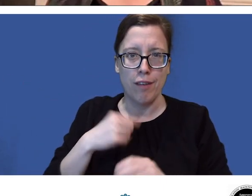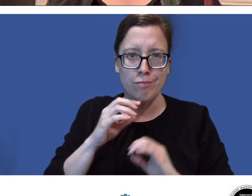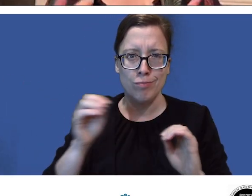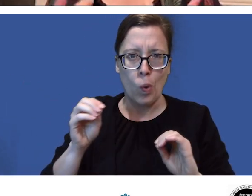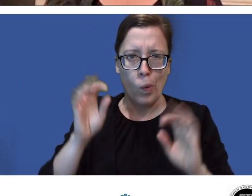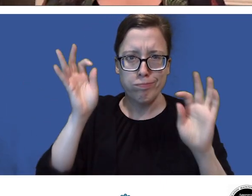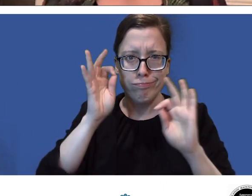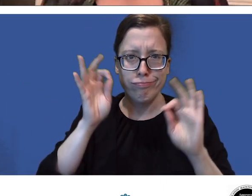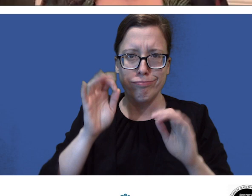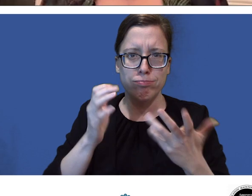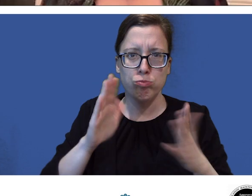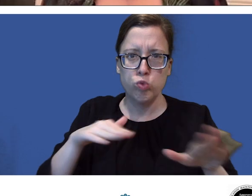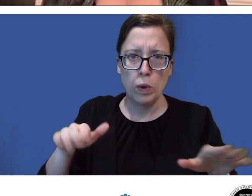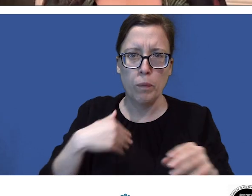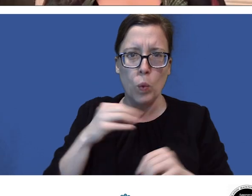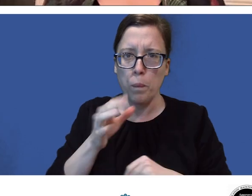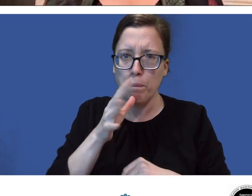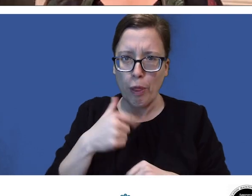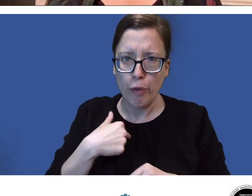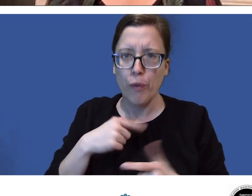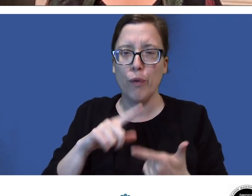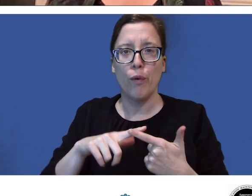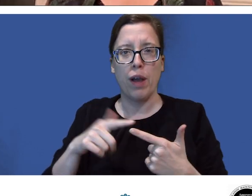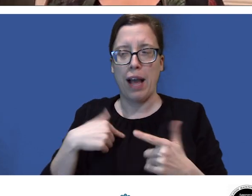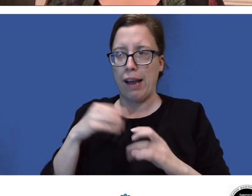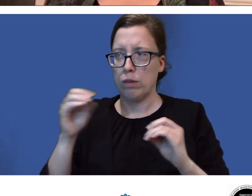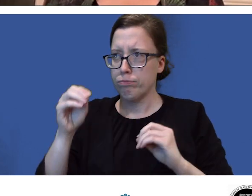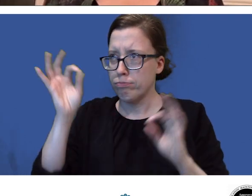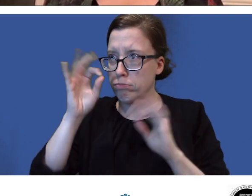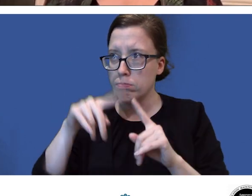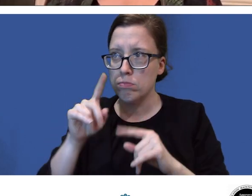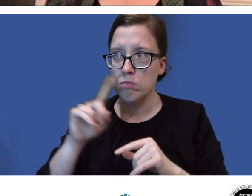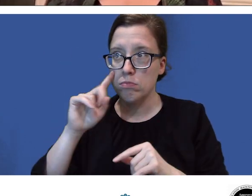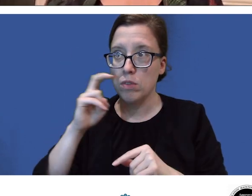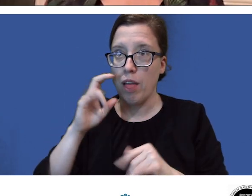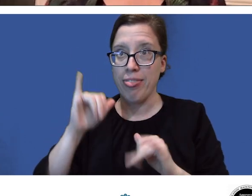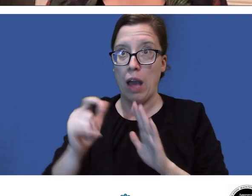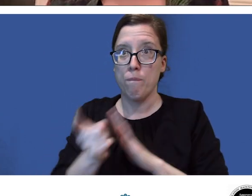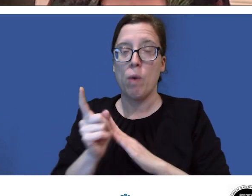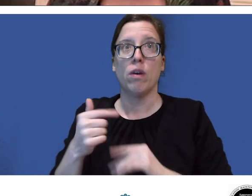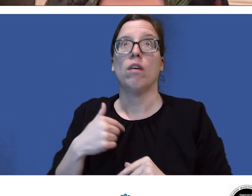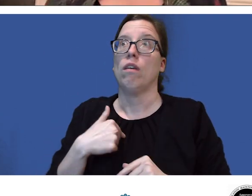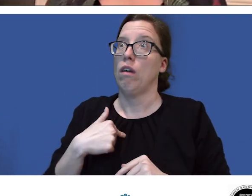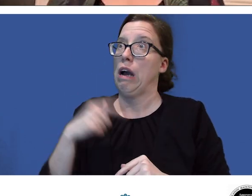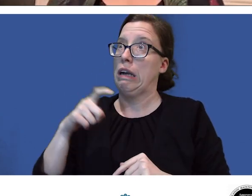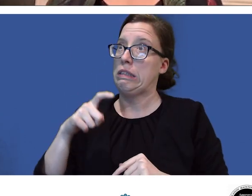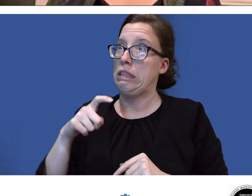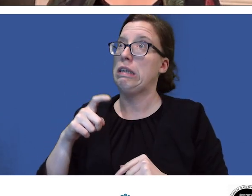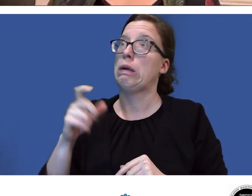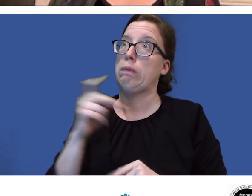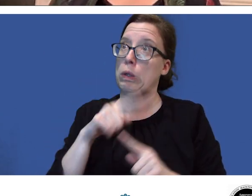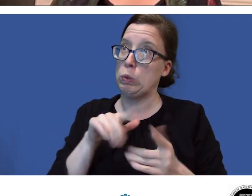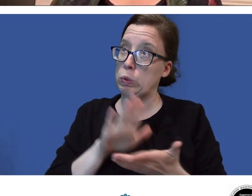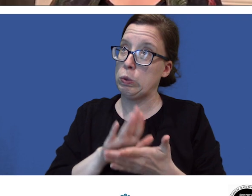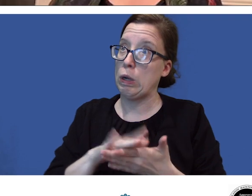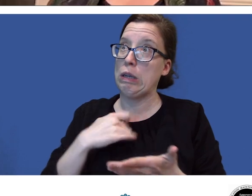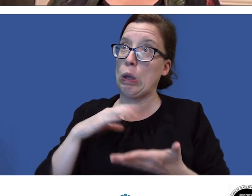I didn't know deafblindness then, and it was that moment that said, oh, Susan, you got to go back to school. You really got to go back to school and you got to learn